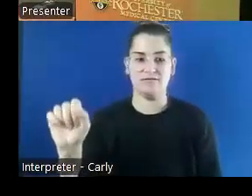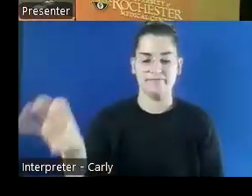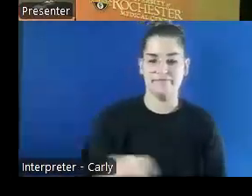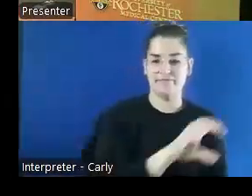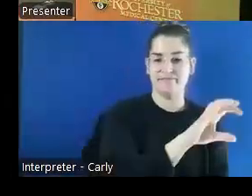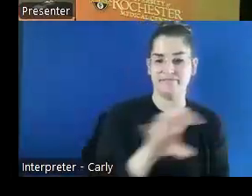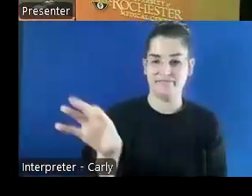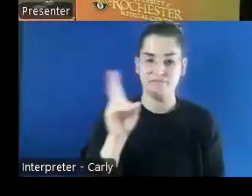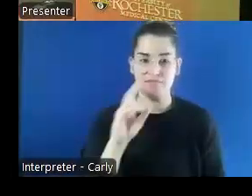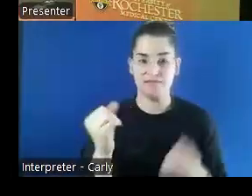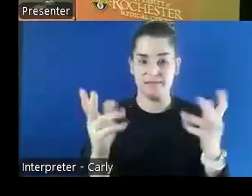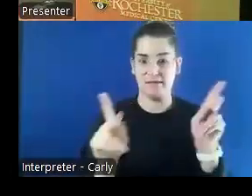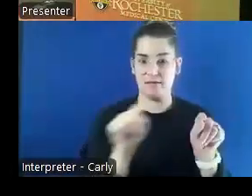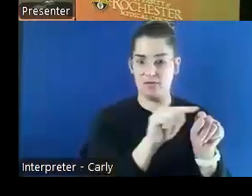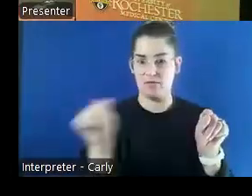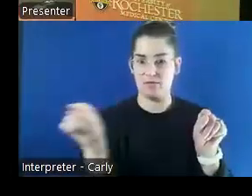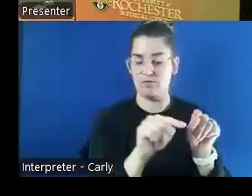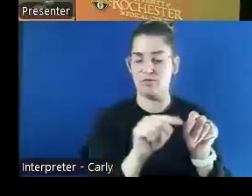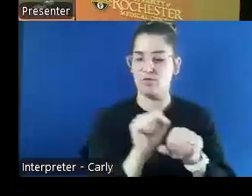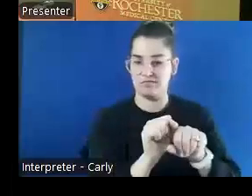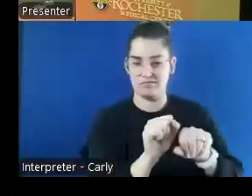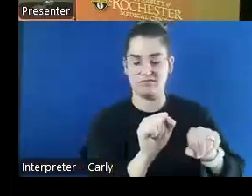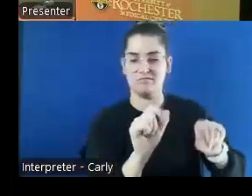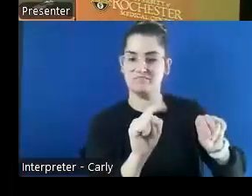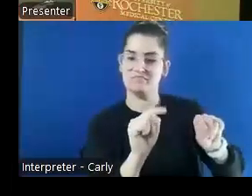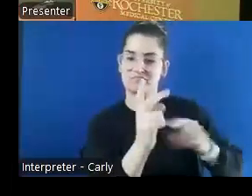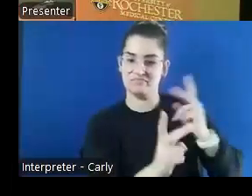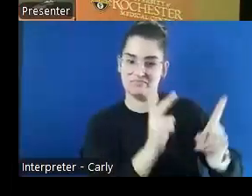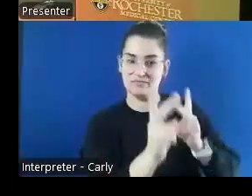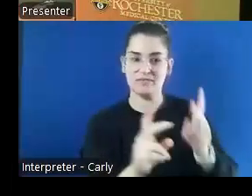who work um on the outpatient side including Dr rigny Who will be speaking today Dr shiffer